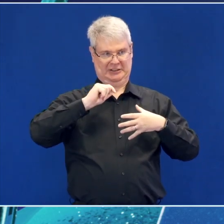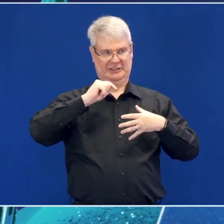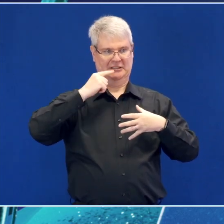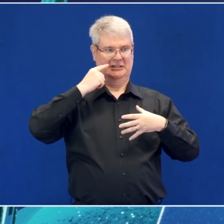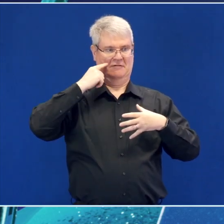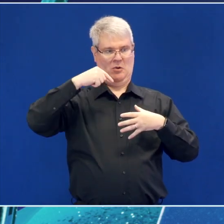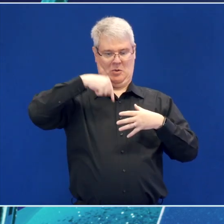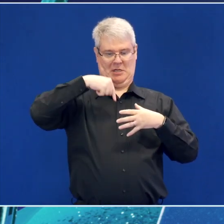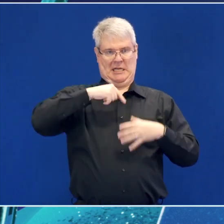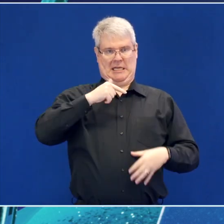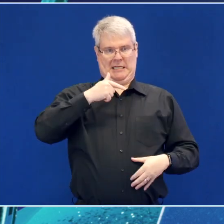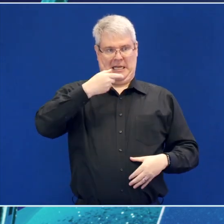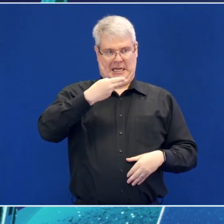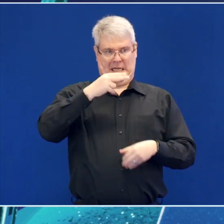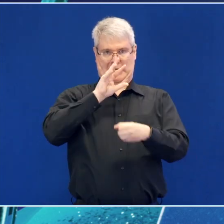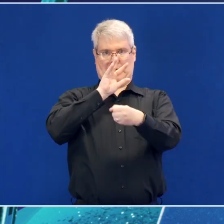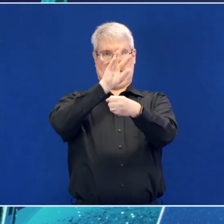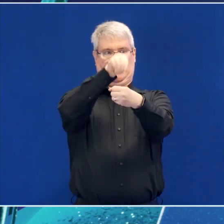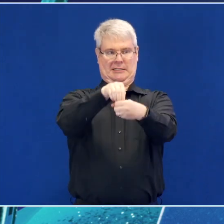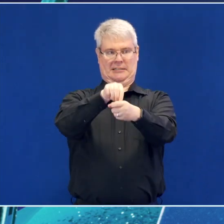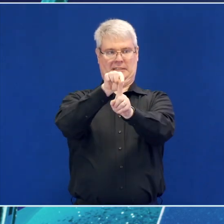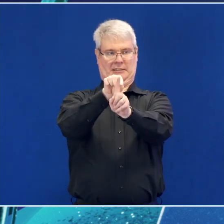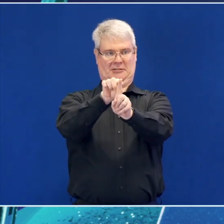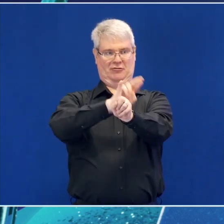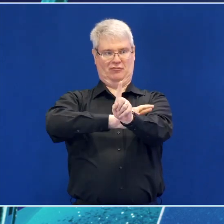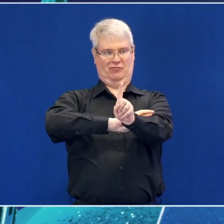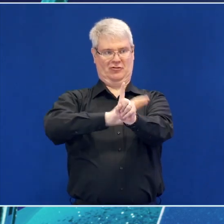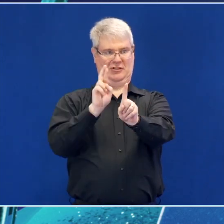He just published a blog post Thursday, this past Thursday